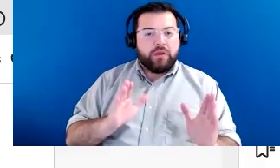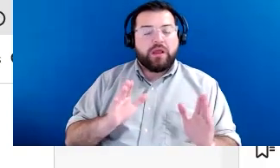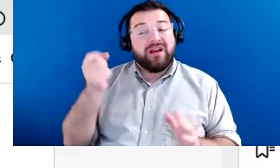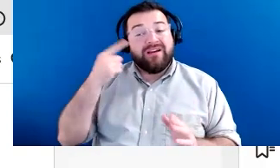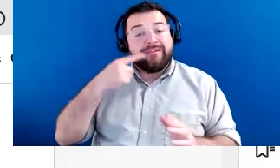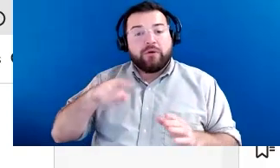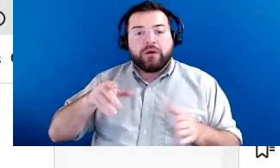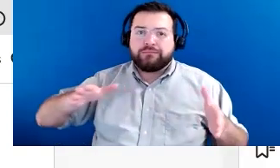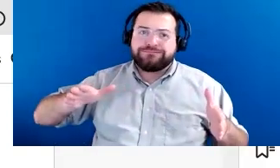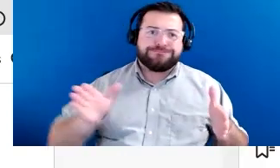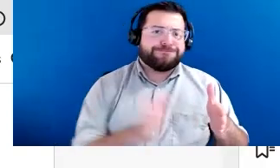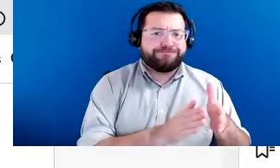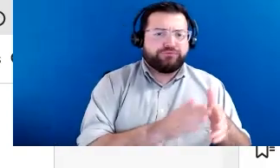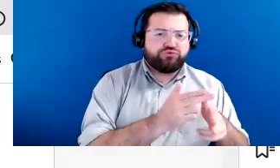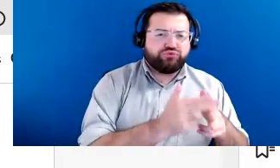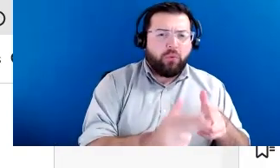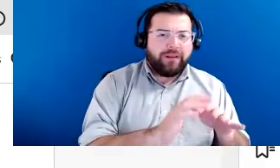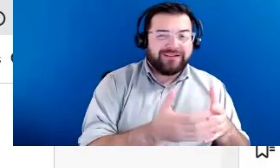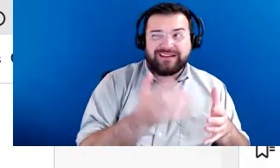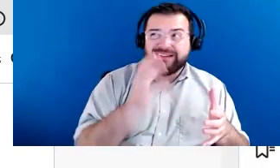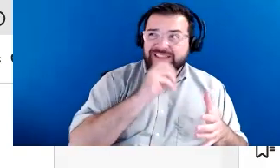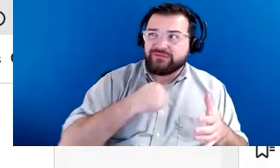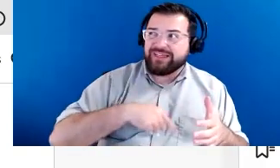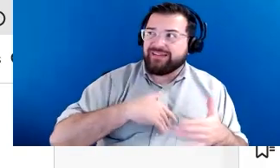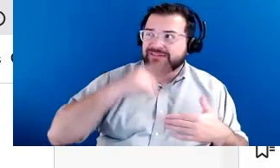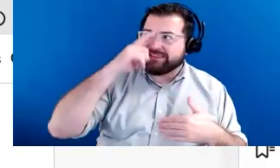I guess there's four week summer school classes. I'm not sure.